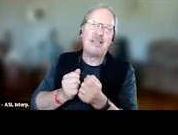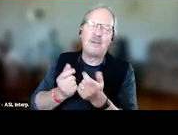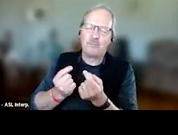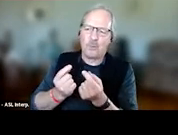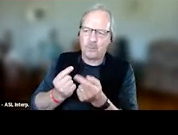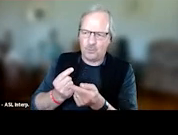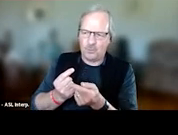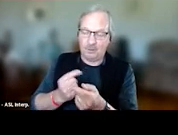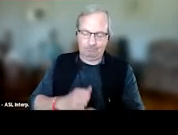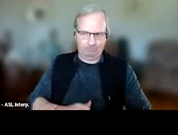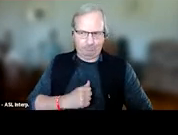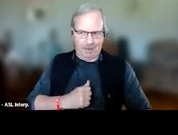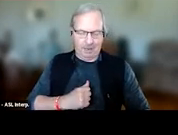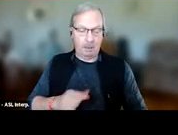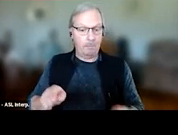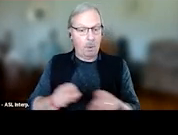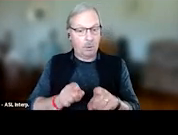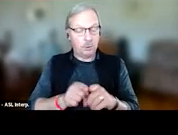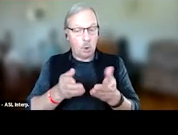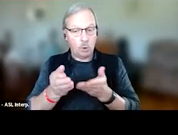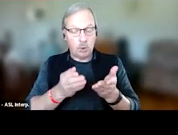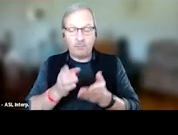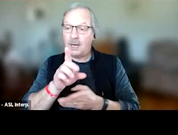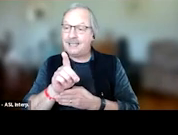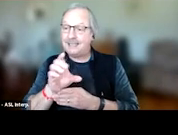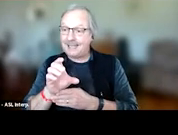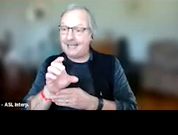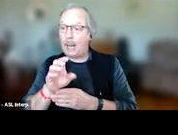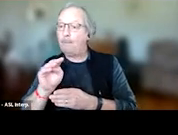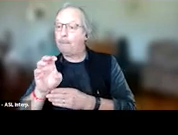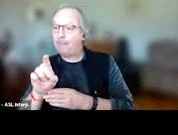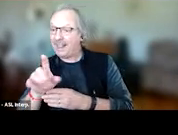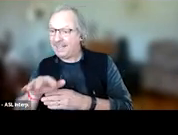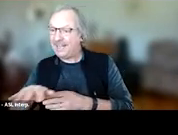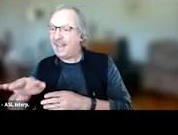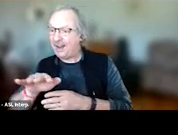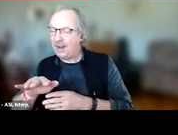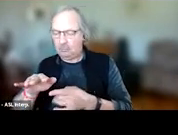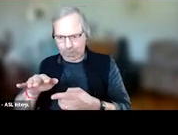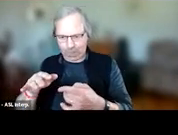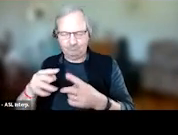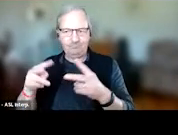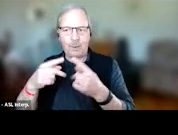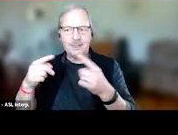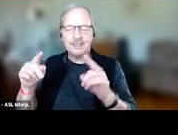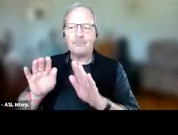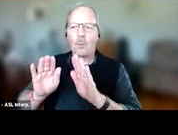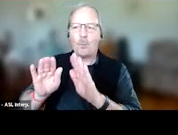but I also serve the DC and Maryland that they're also very successful and wonderful, you know, people to work with.